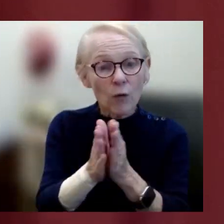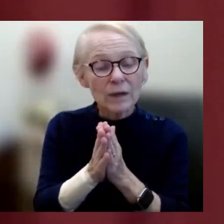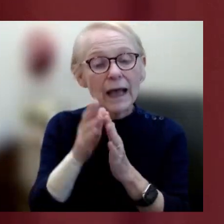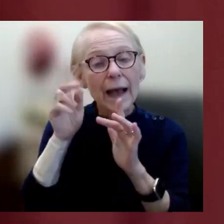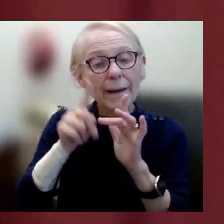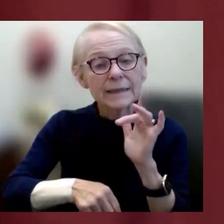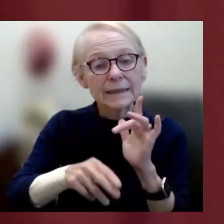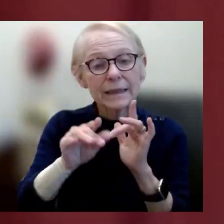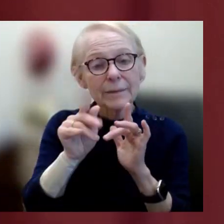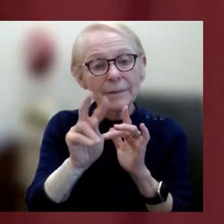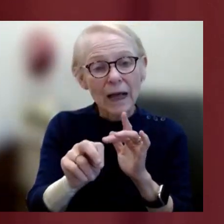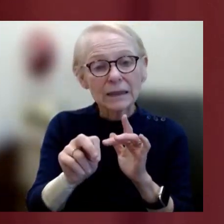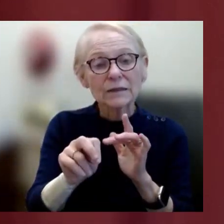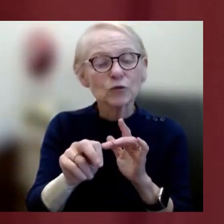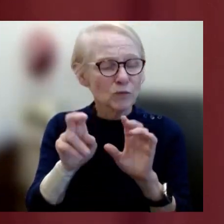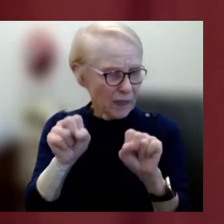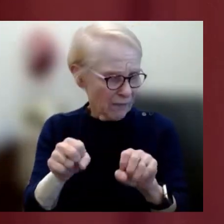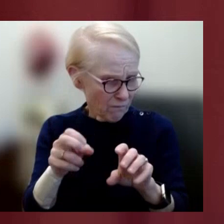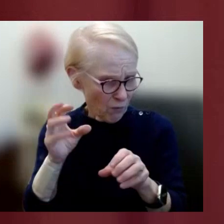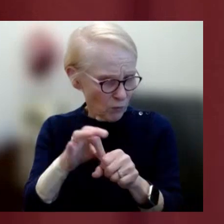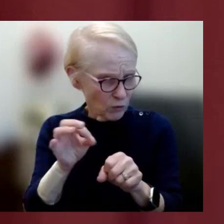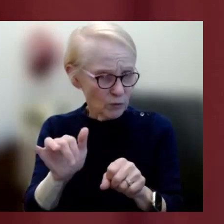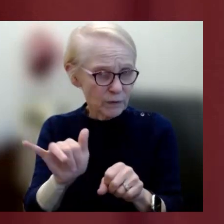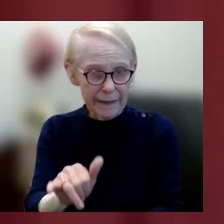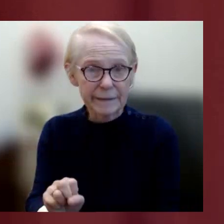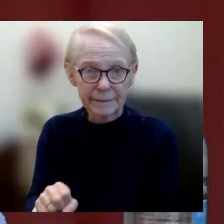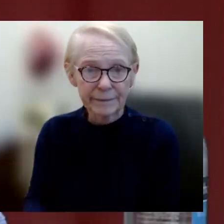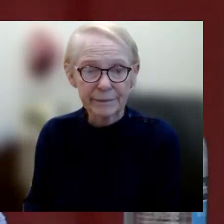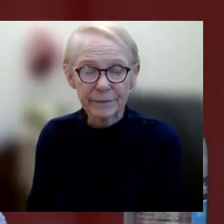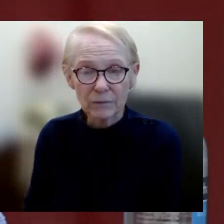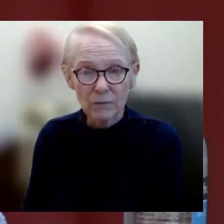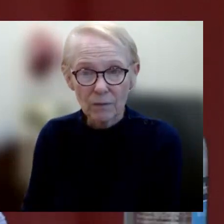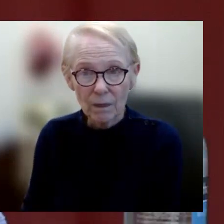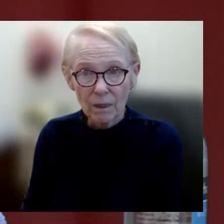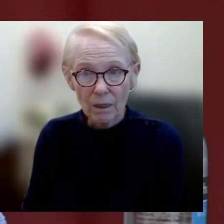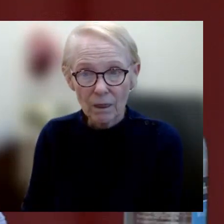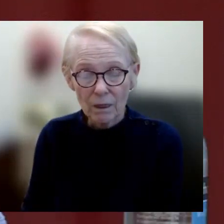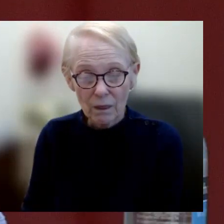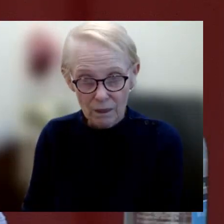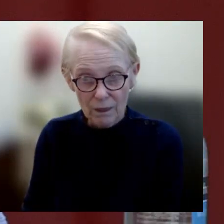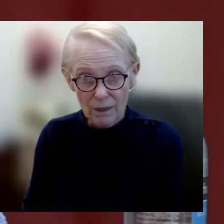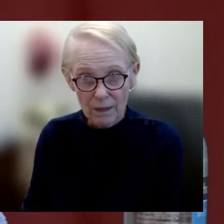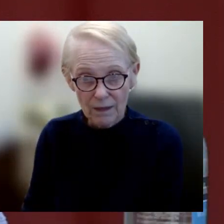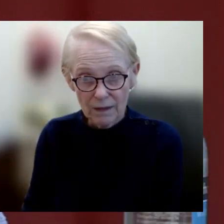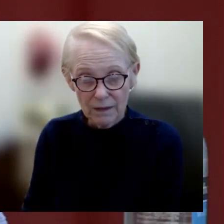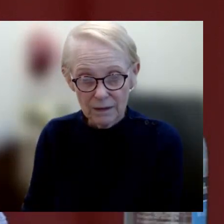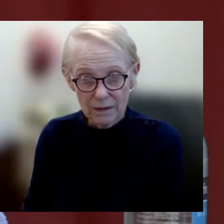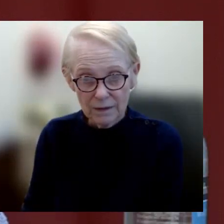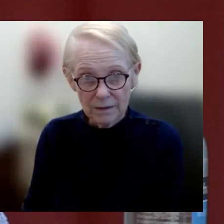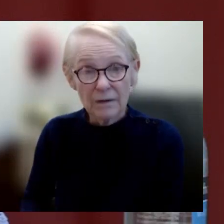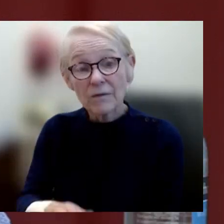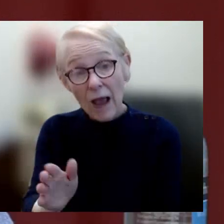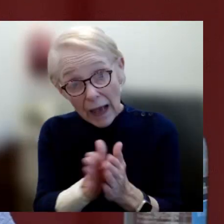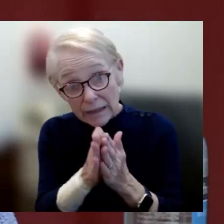voting that way as well yep and just to go off of your um asking for help as someone who has